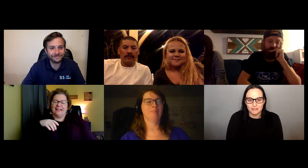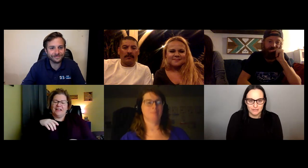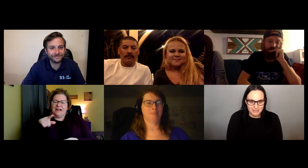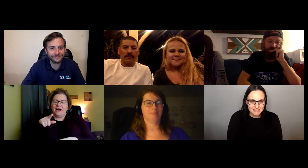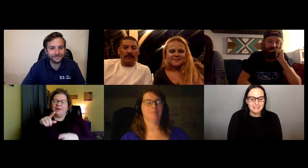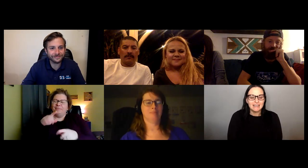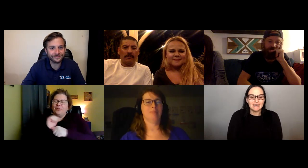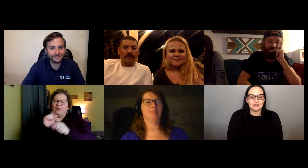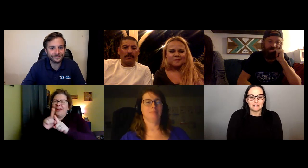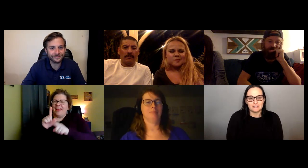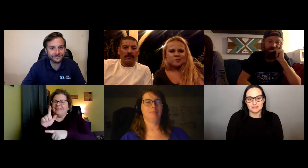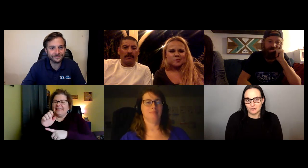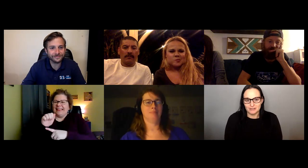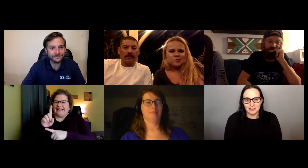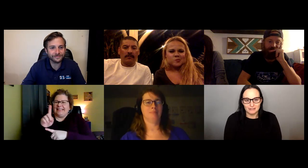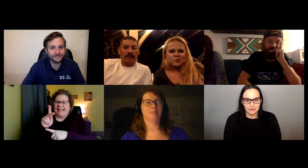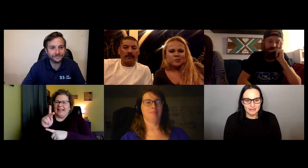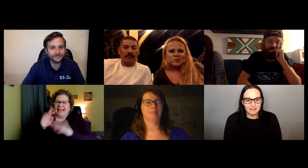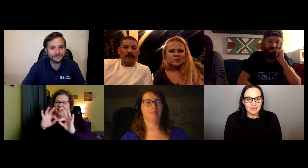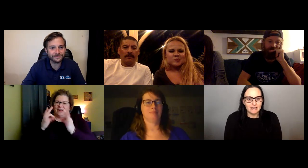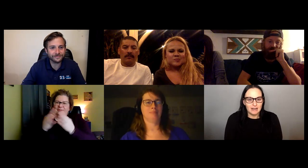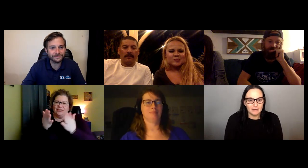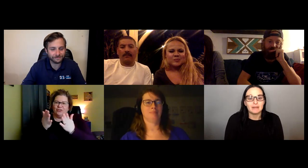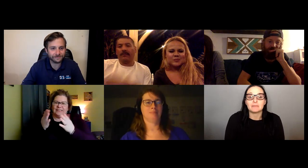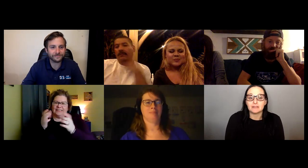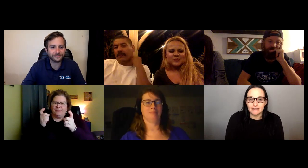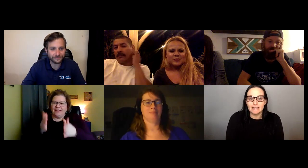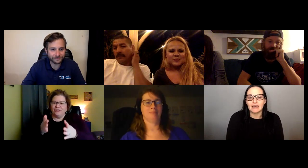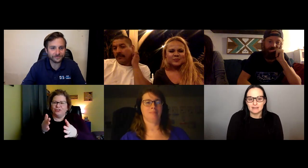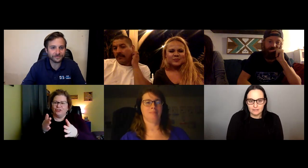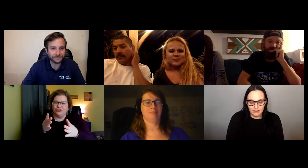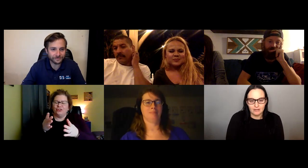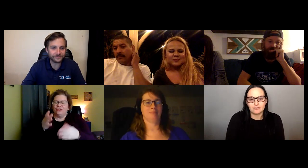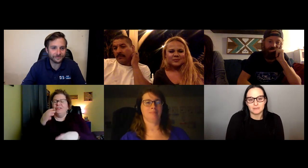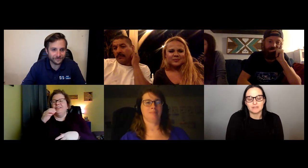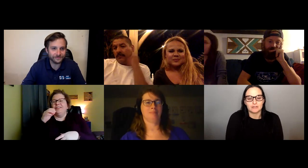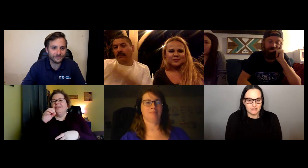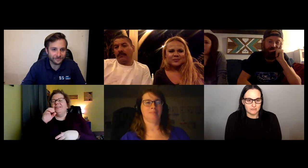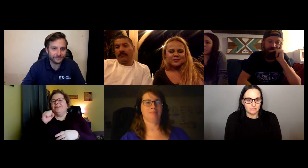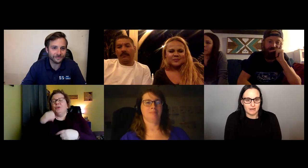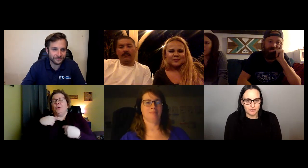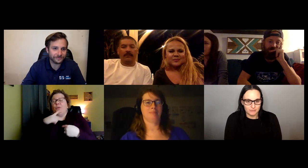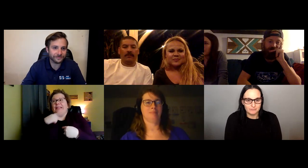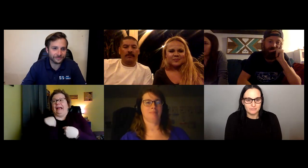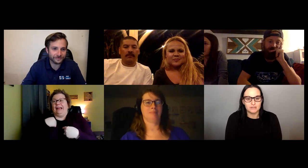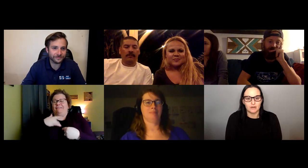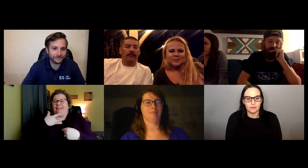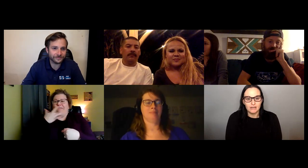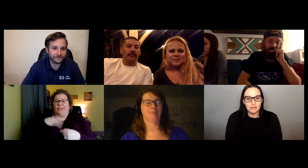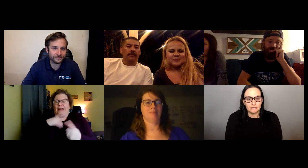services in just northern california um and i'm the lead k